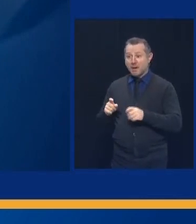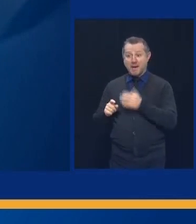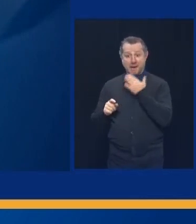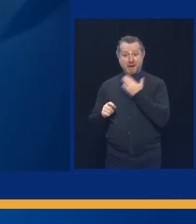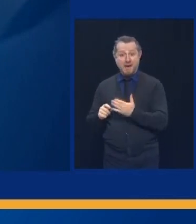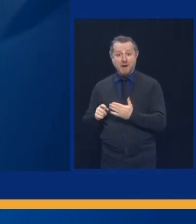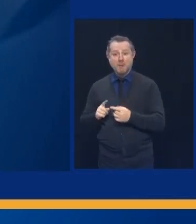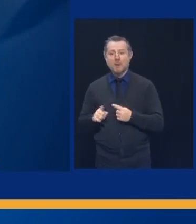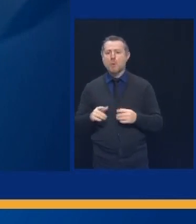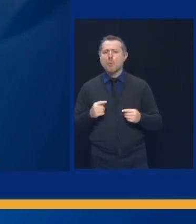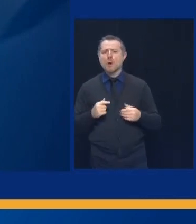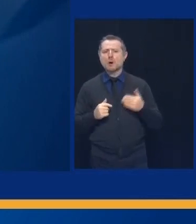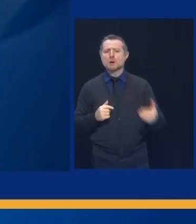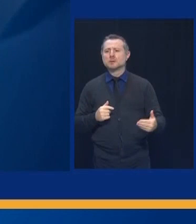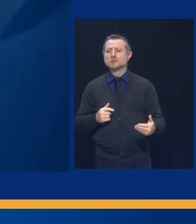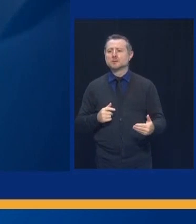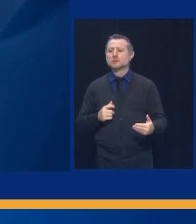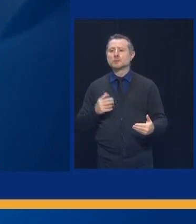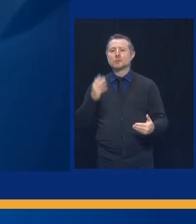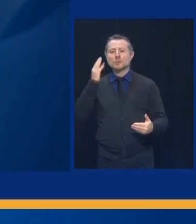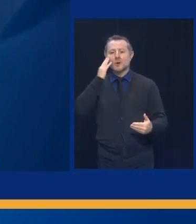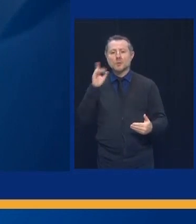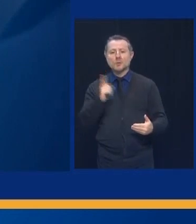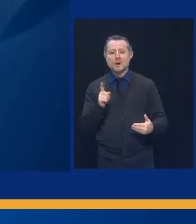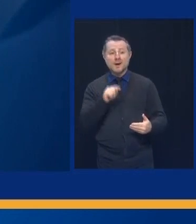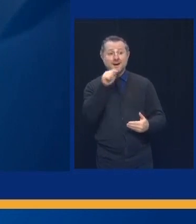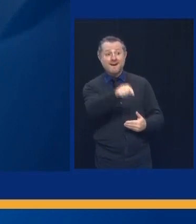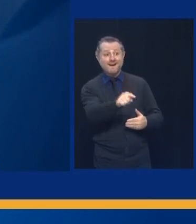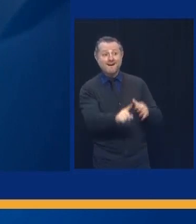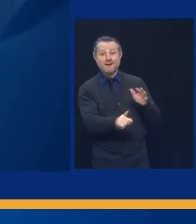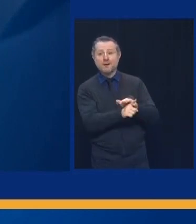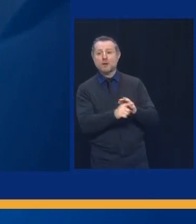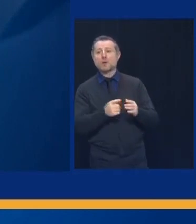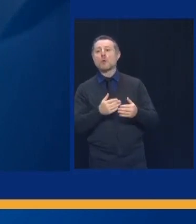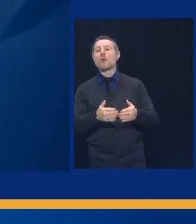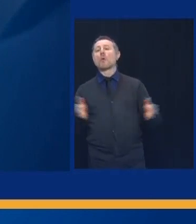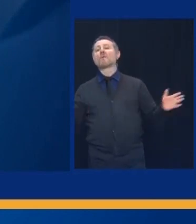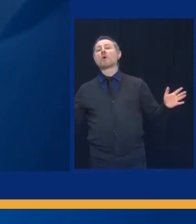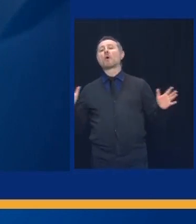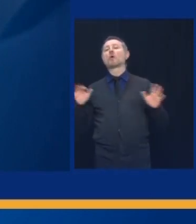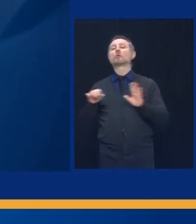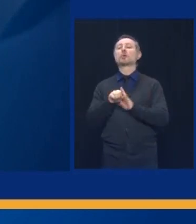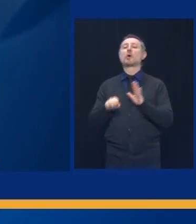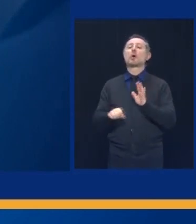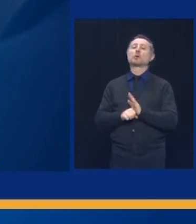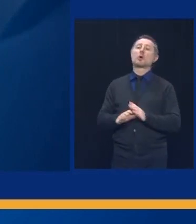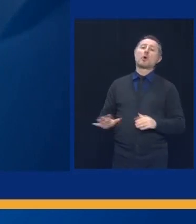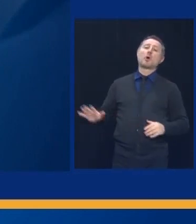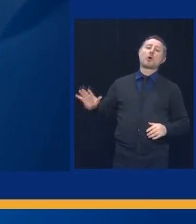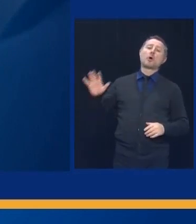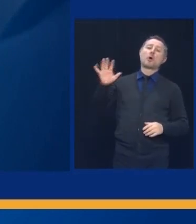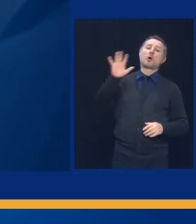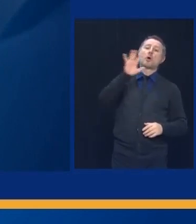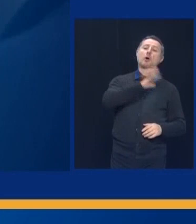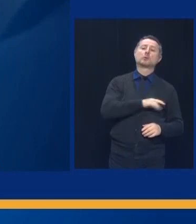BUT -- WHEN YOU HAVE MORE TESTING, THEN